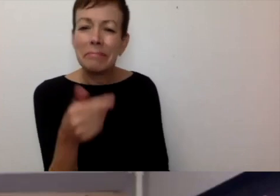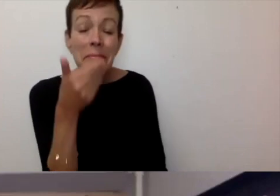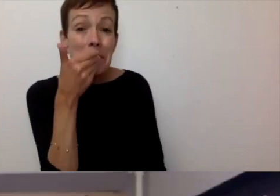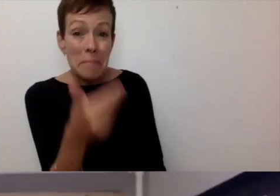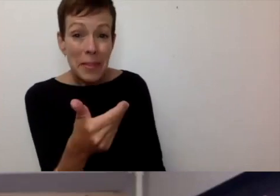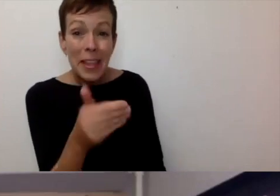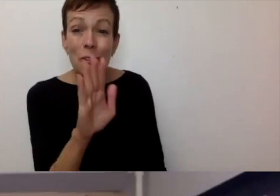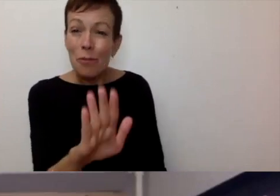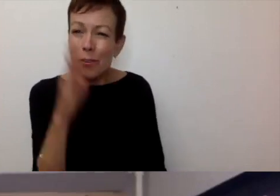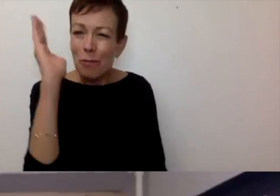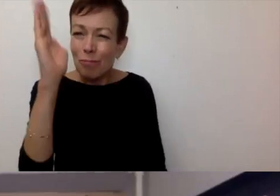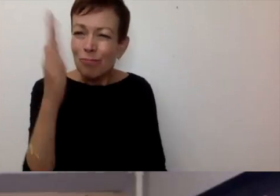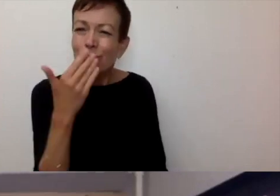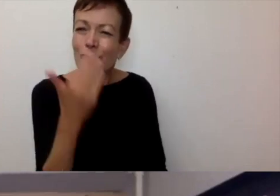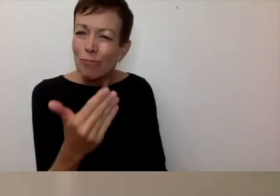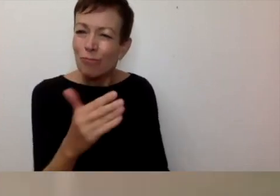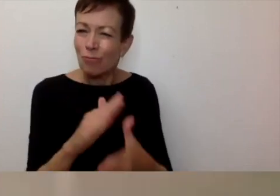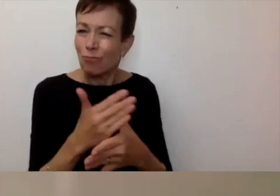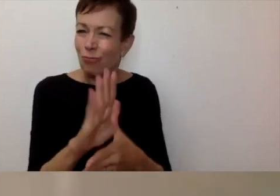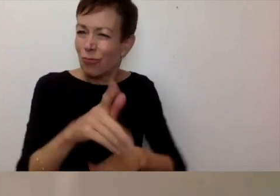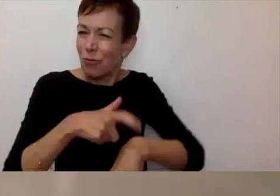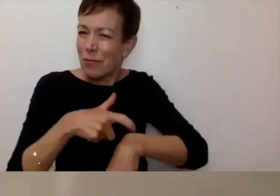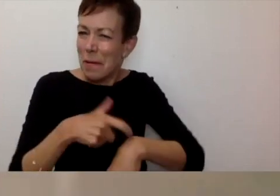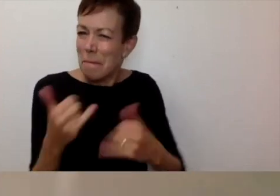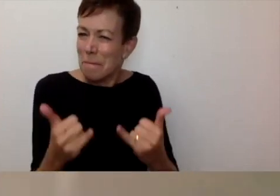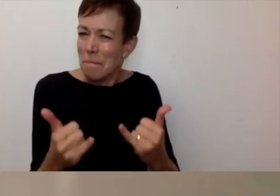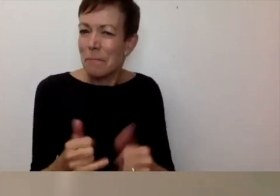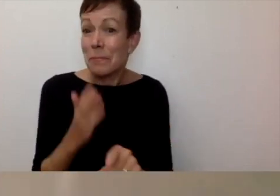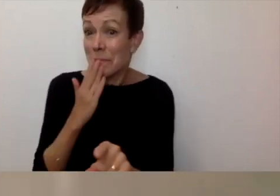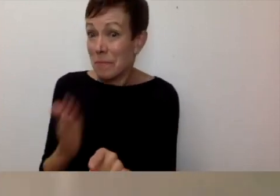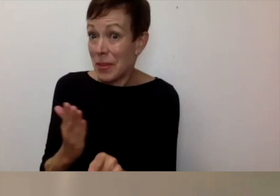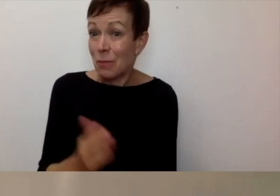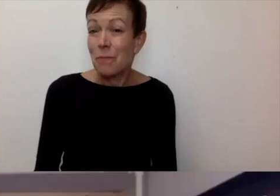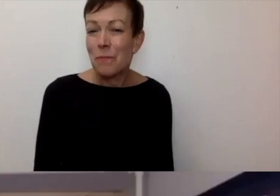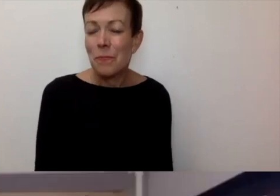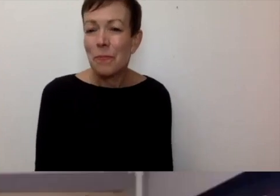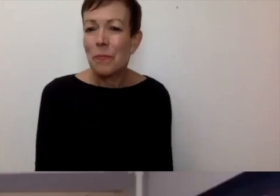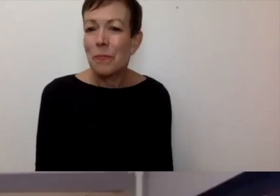and sharing your time with us today thank you thank you our our next guest i